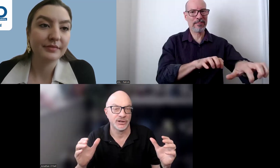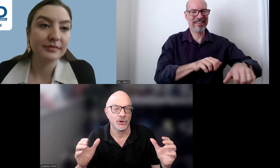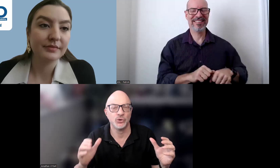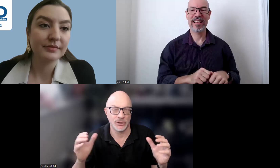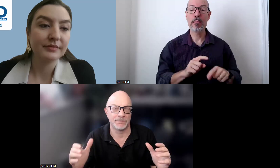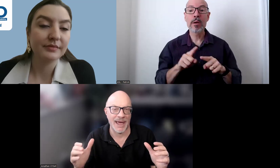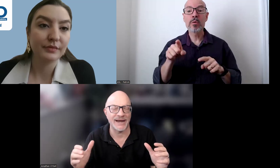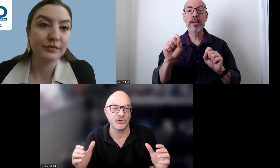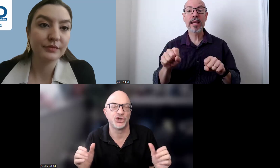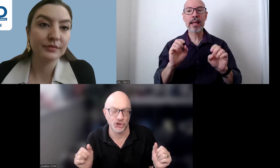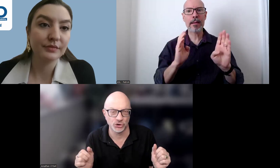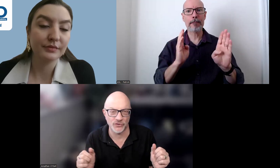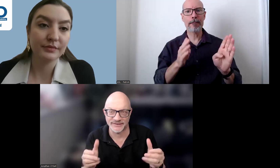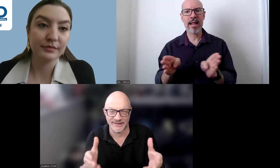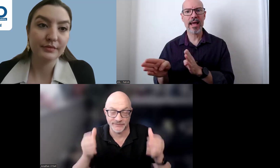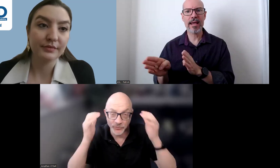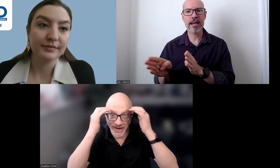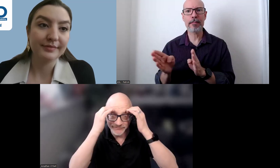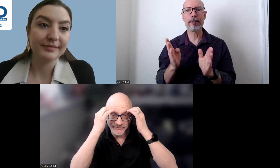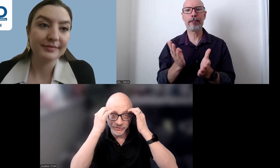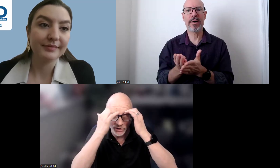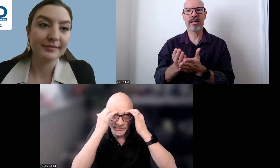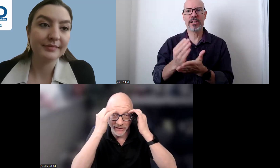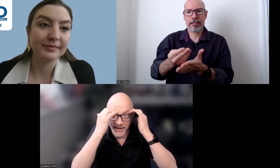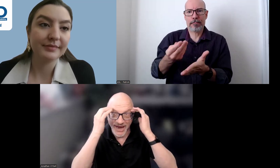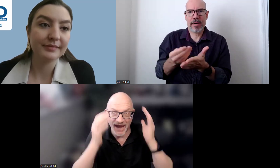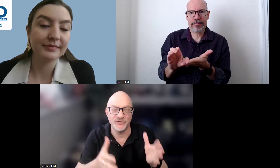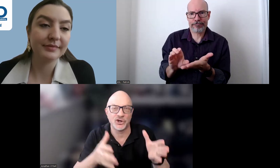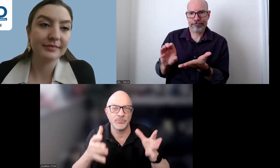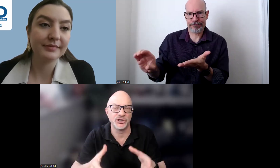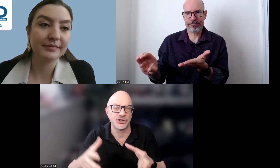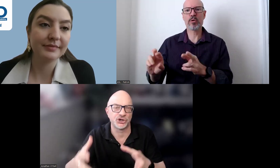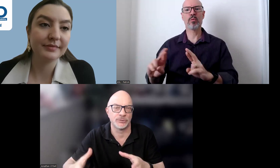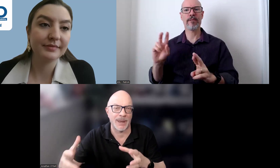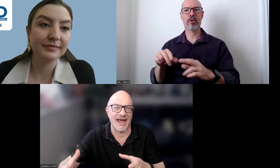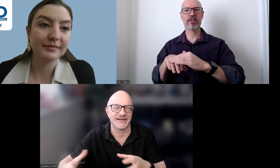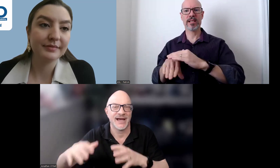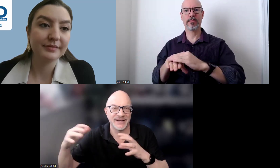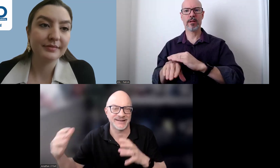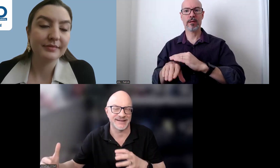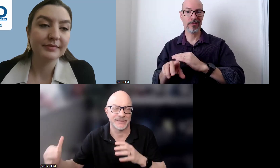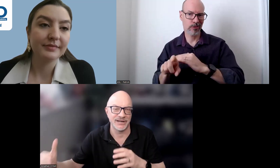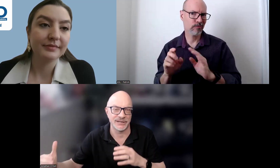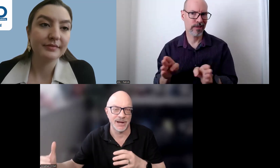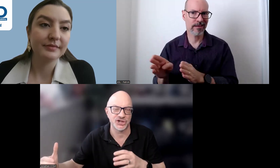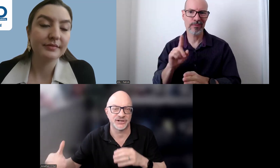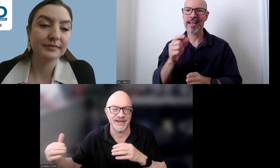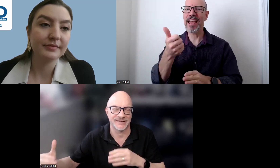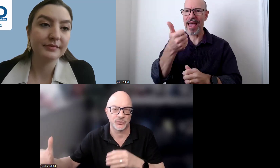wife, and she is a captioner, but you can plan an That is something you should We haven't talked about it.